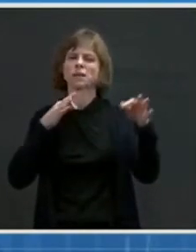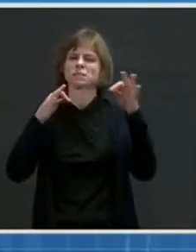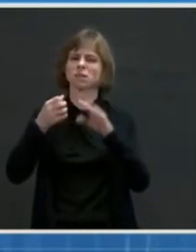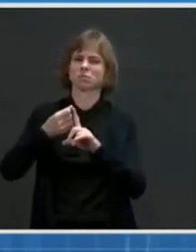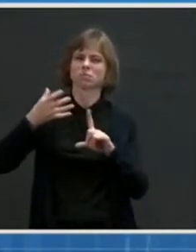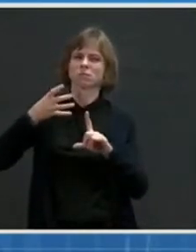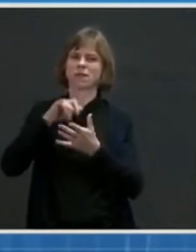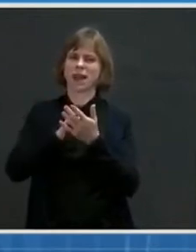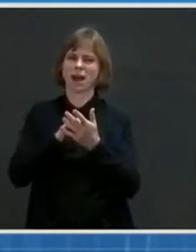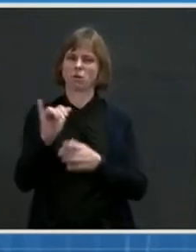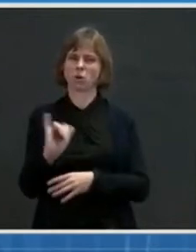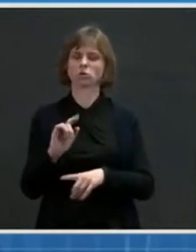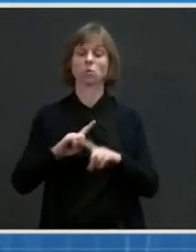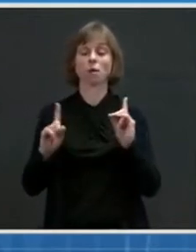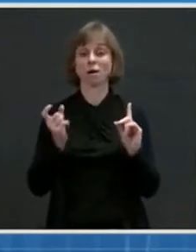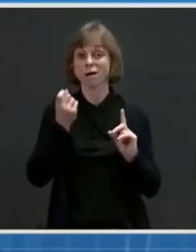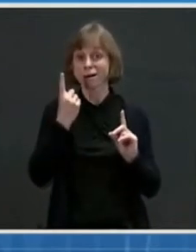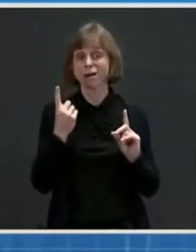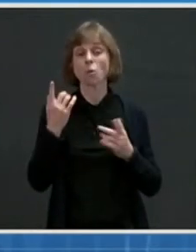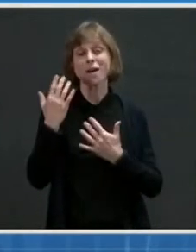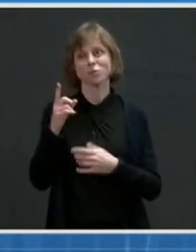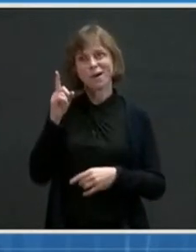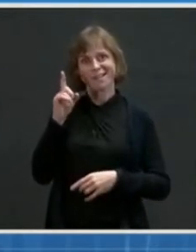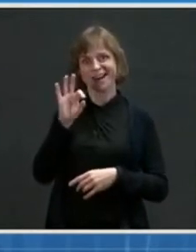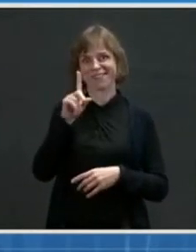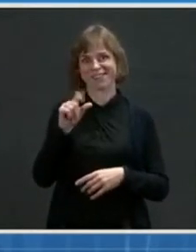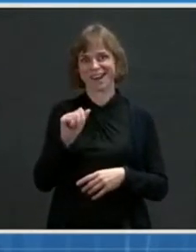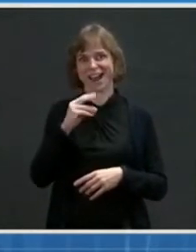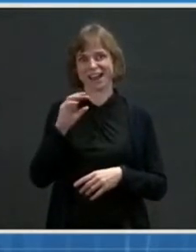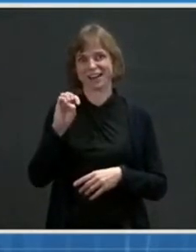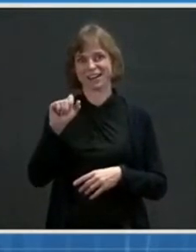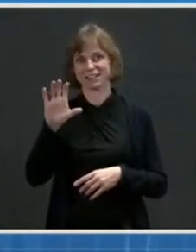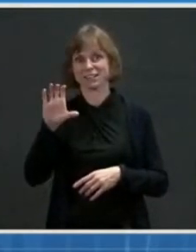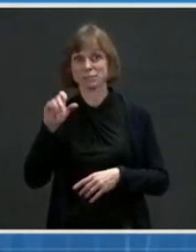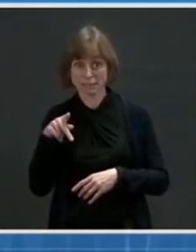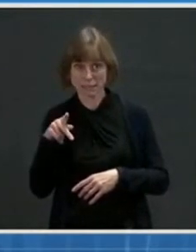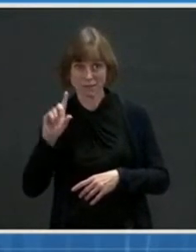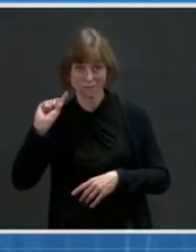WE'LL BE SPEAKING TO THAT